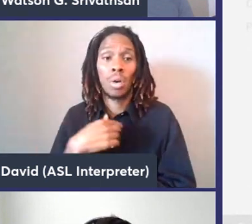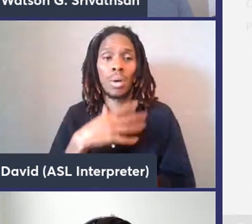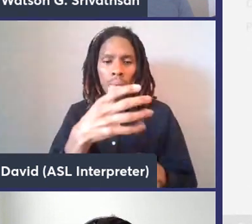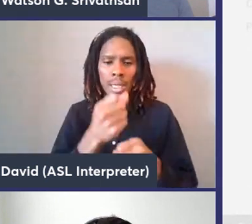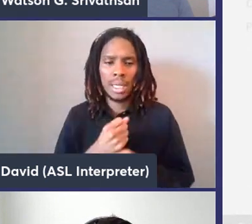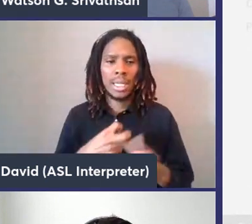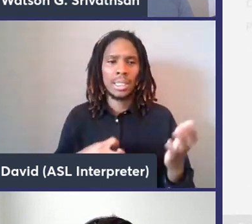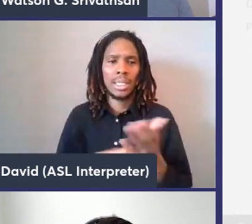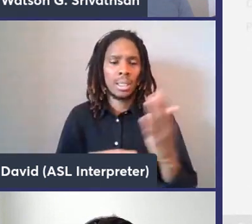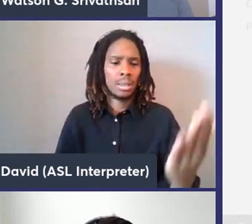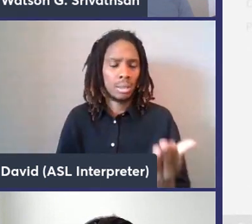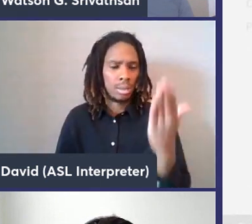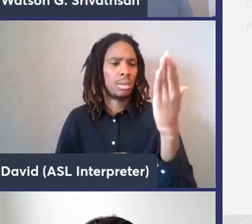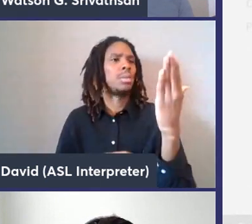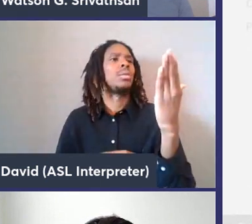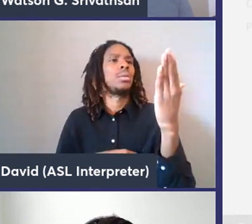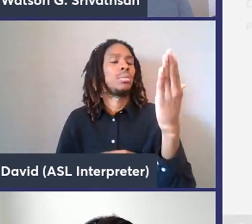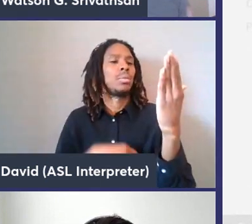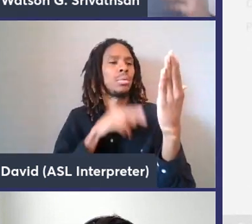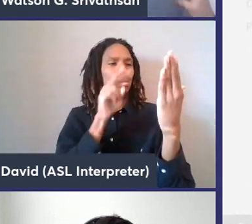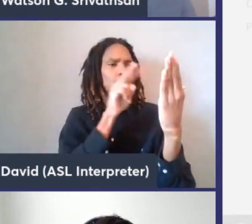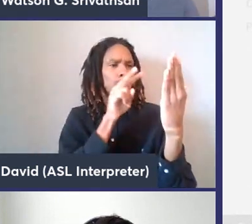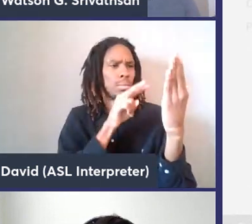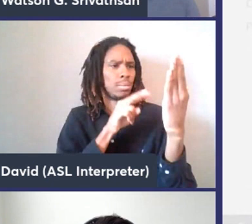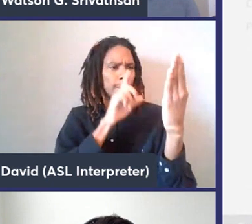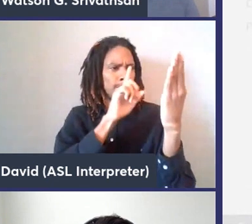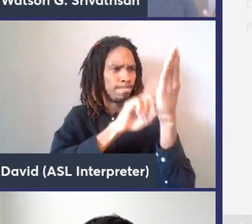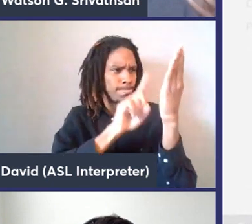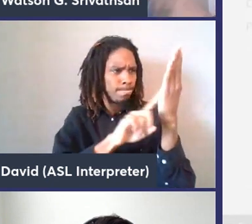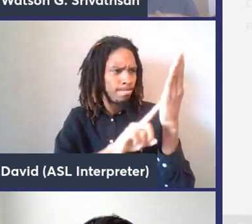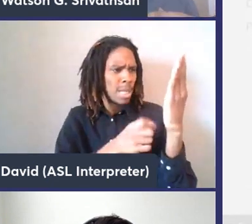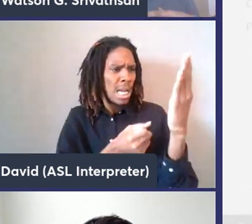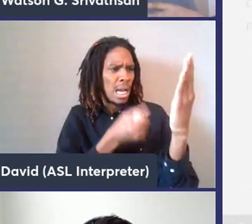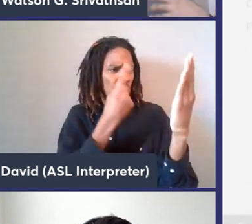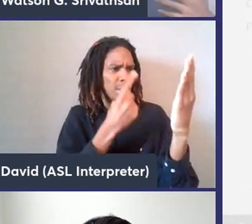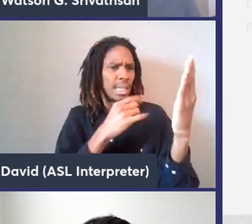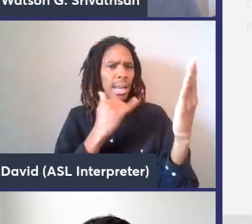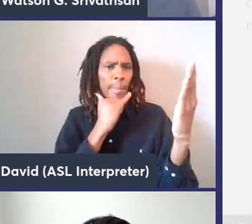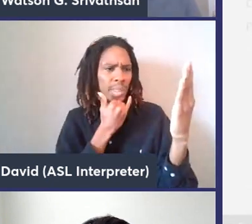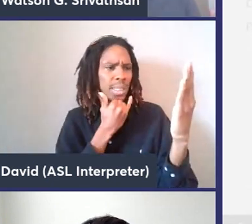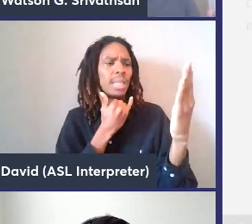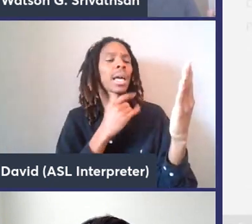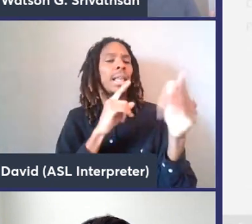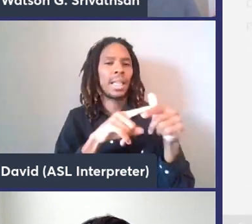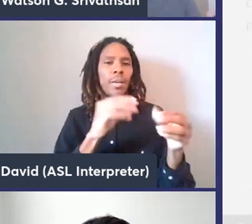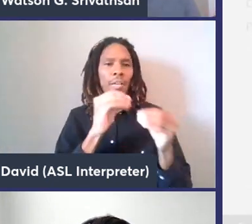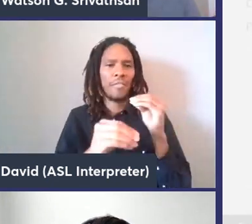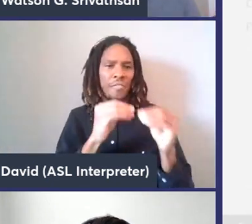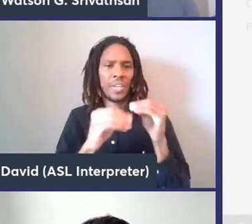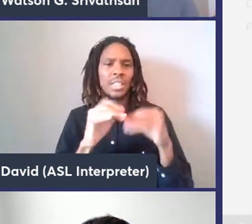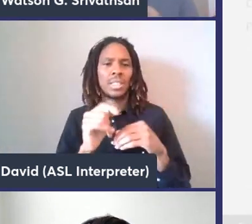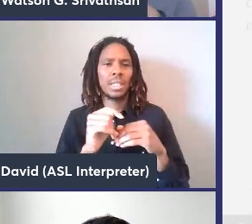and we will make sure that we understand the mistakes that are documented and we fix them based on your feedback.